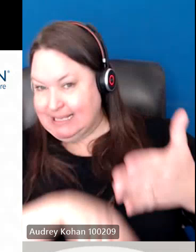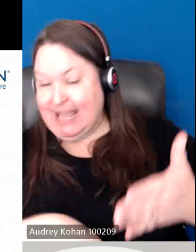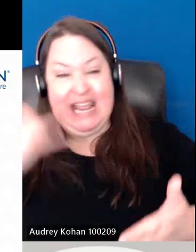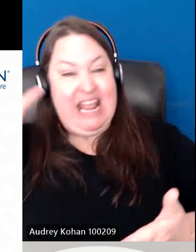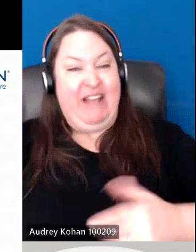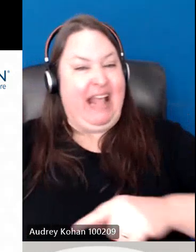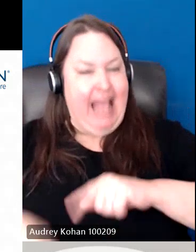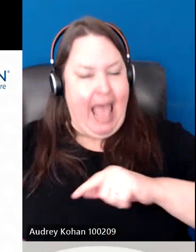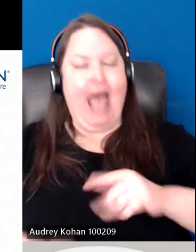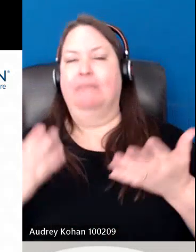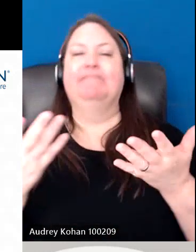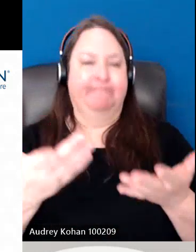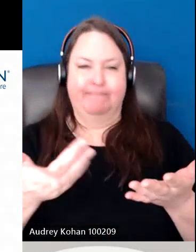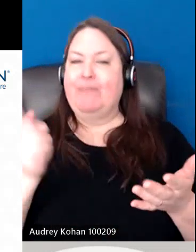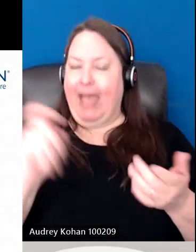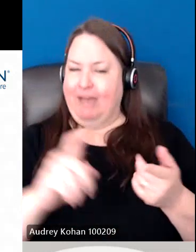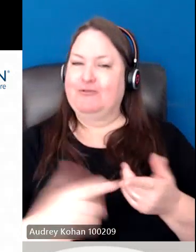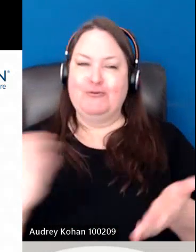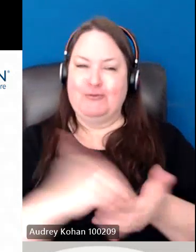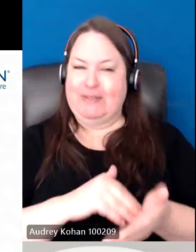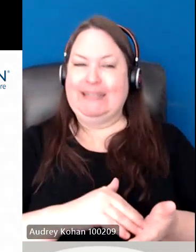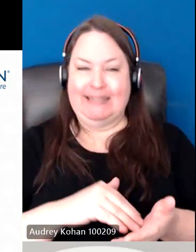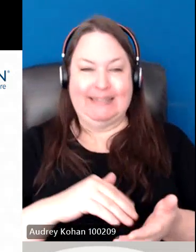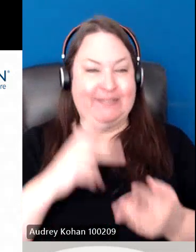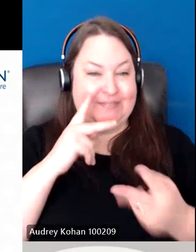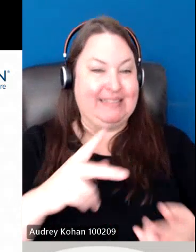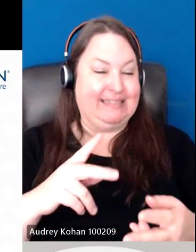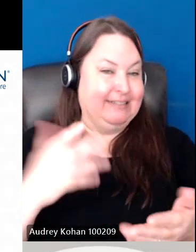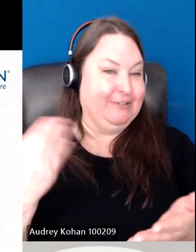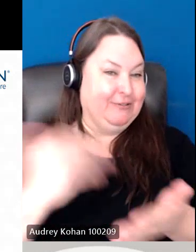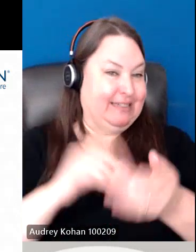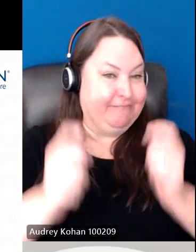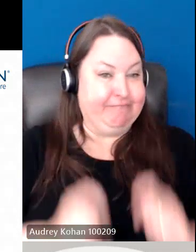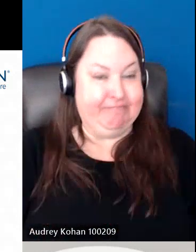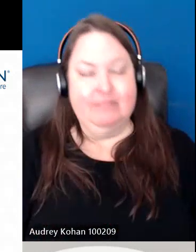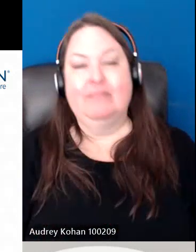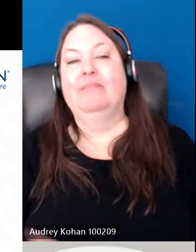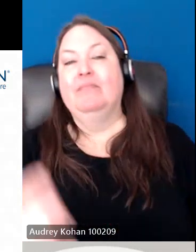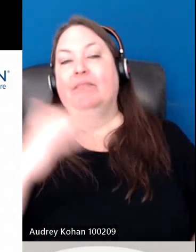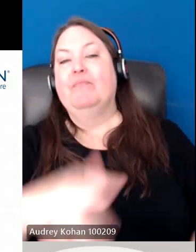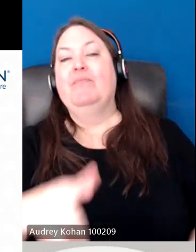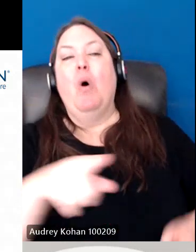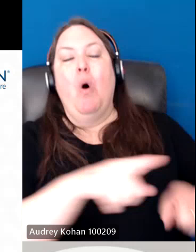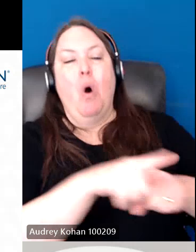then you have to revisit that next slide please so they also must take reasonable